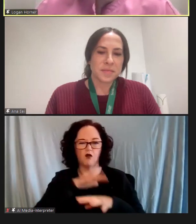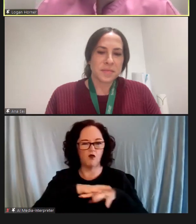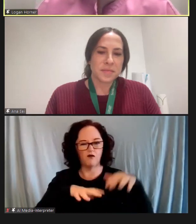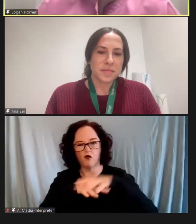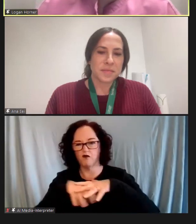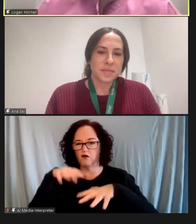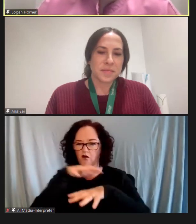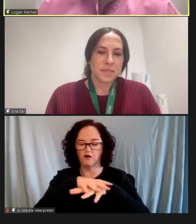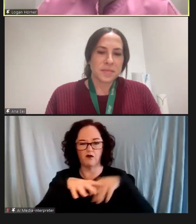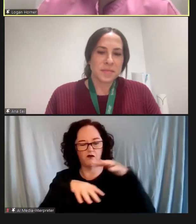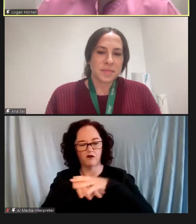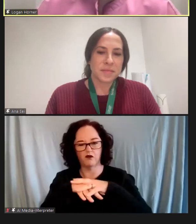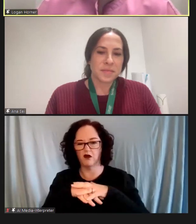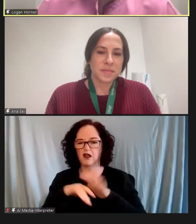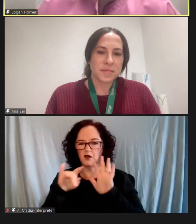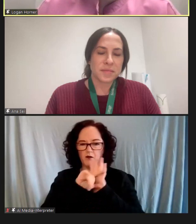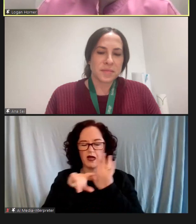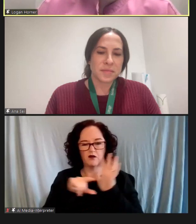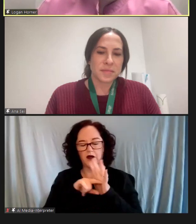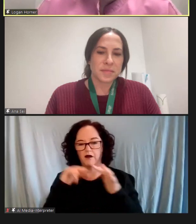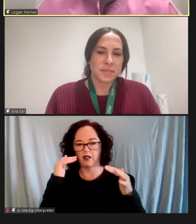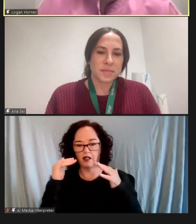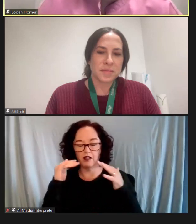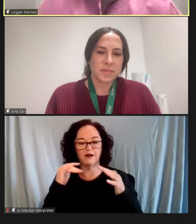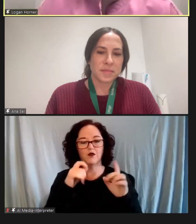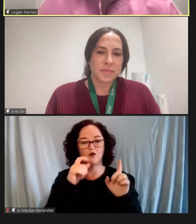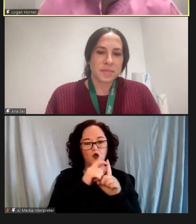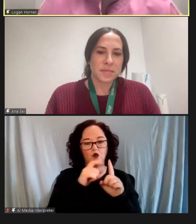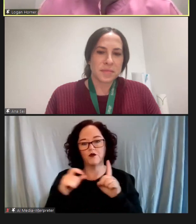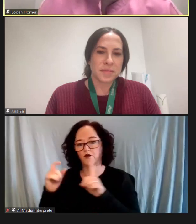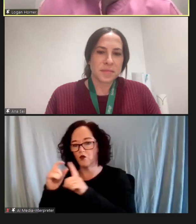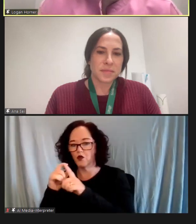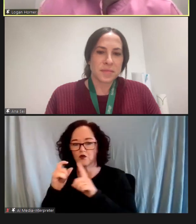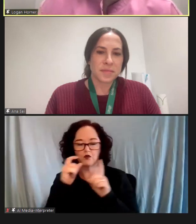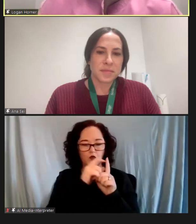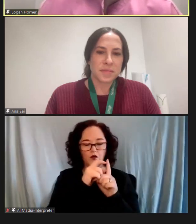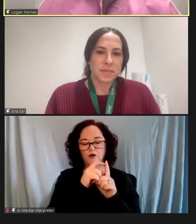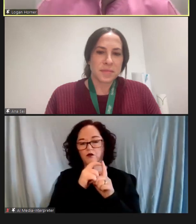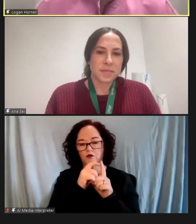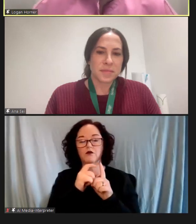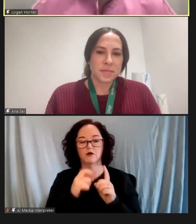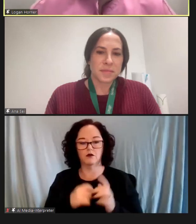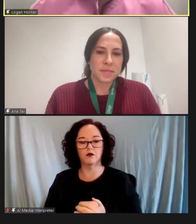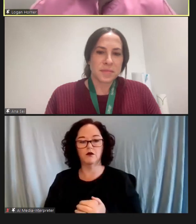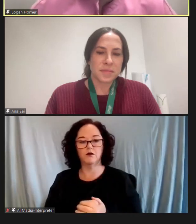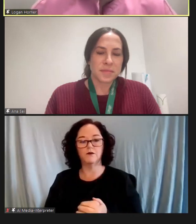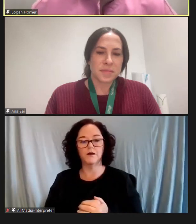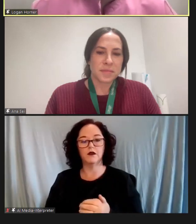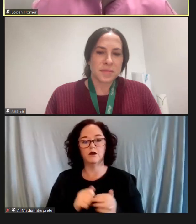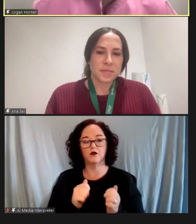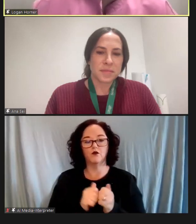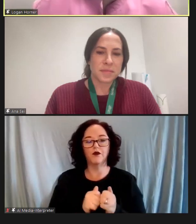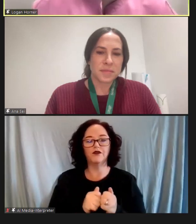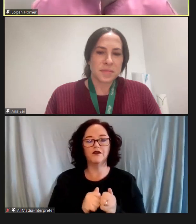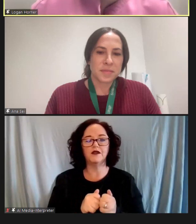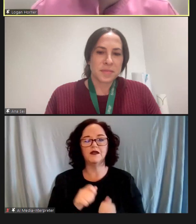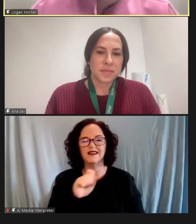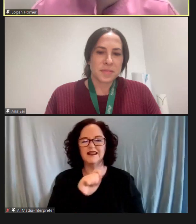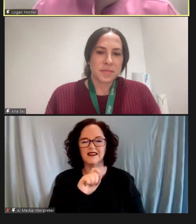the background and single words with a